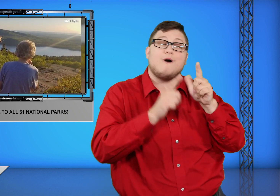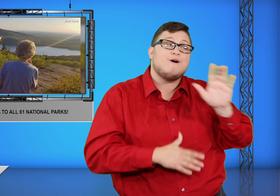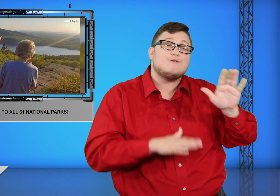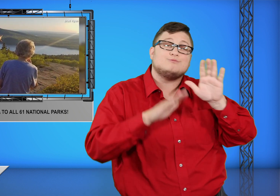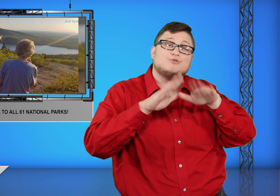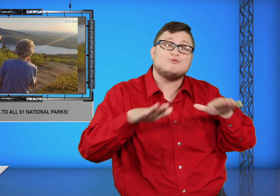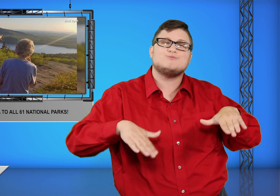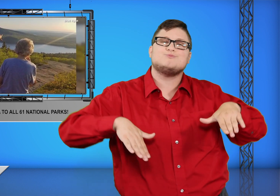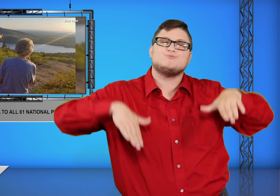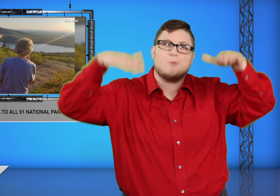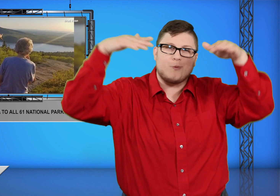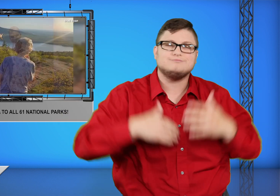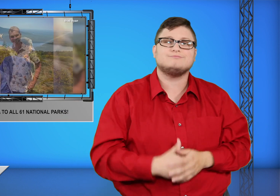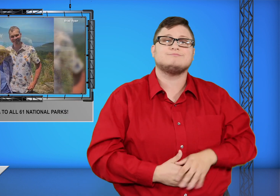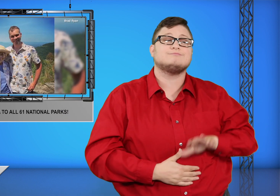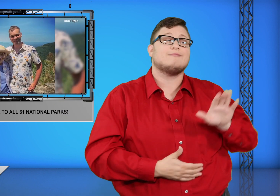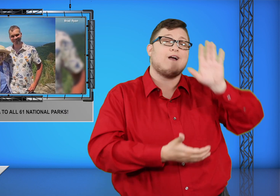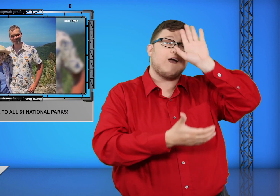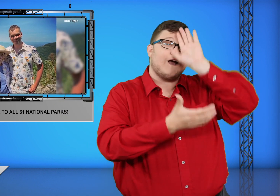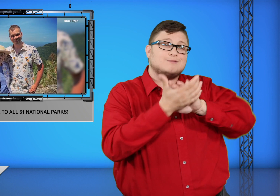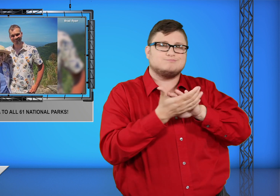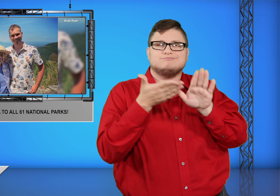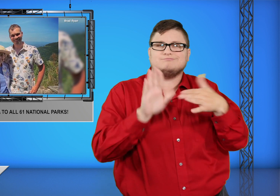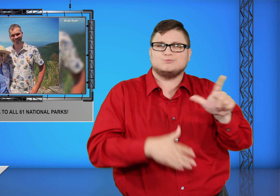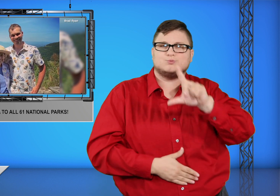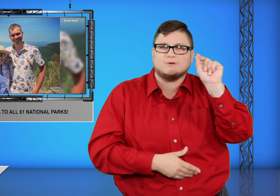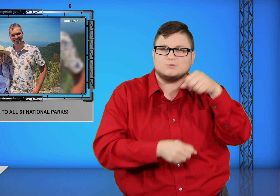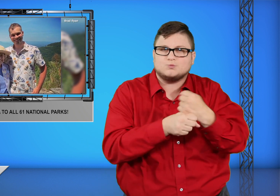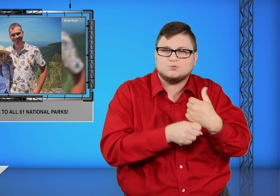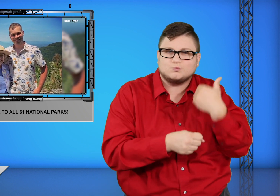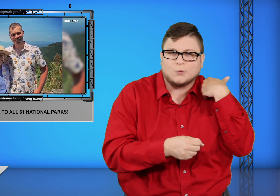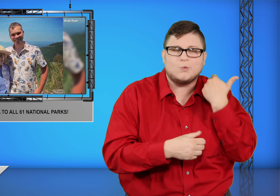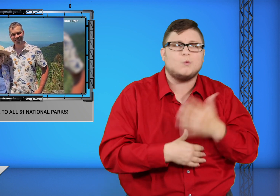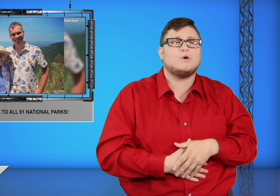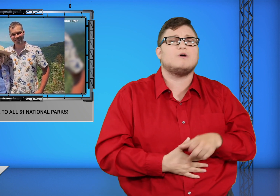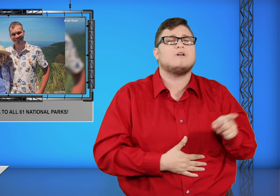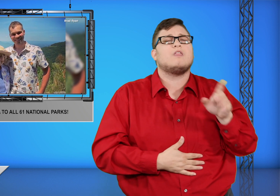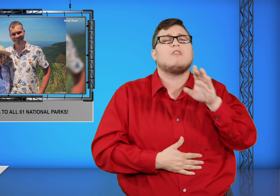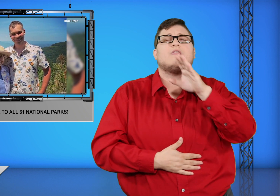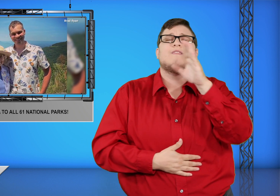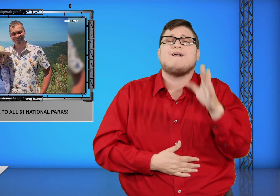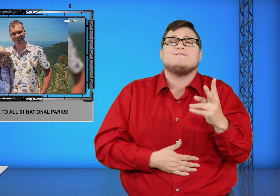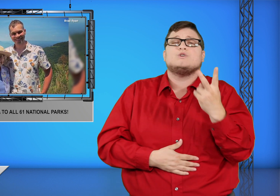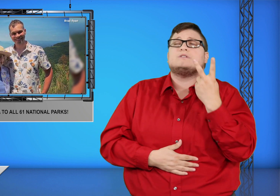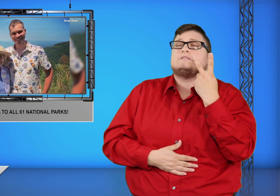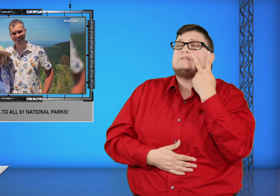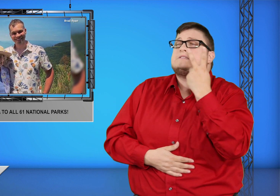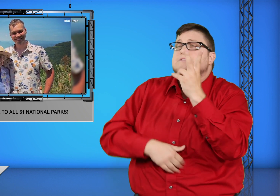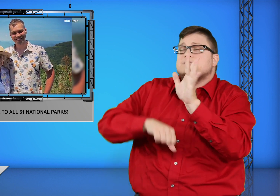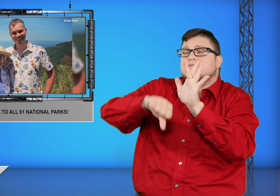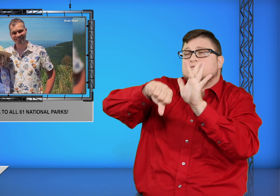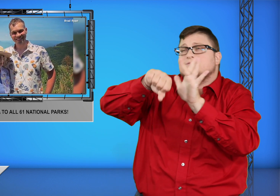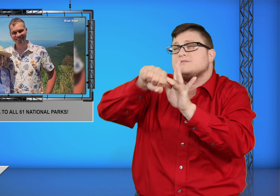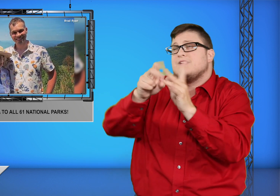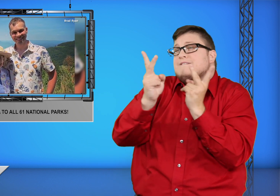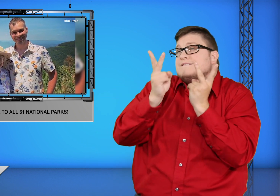All her kids were grown, her husband had died twenty years ago and she had never seen a